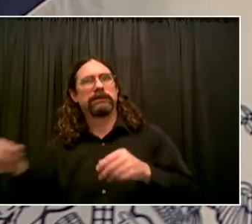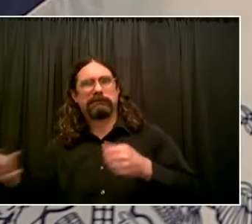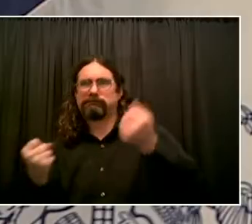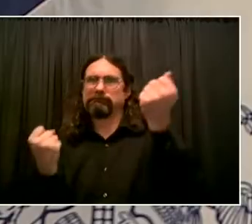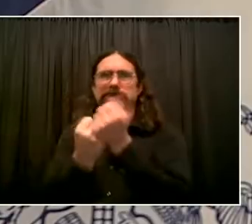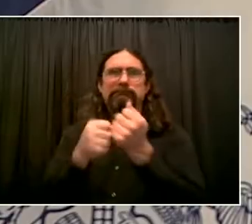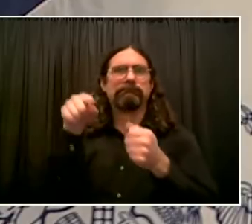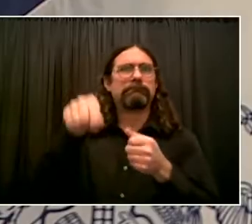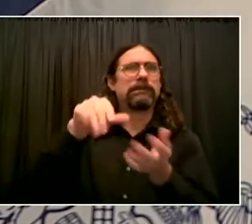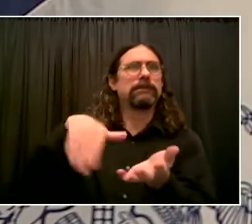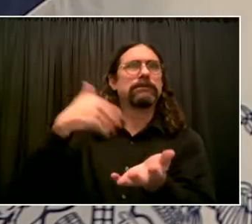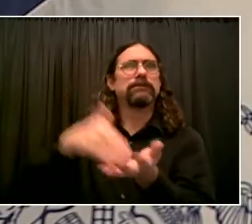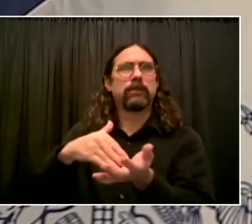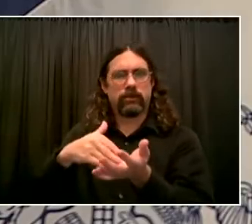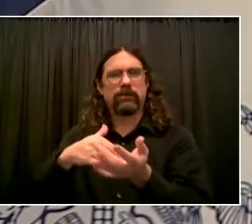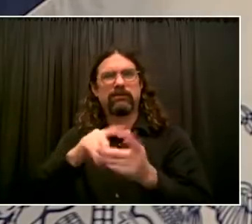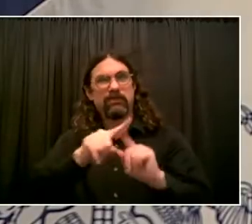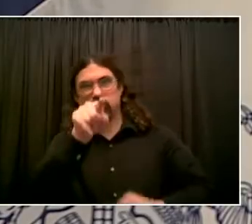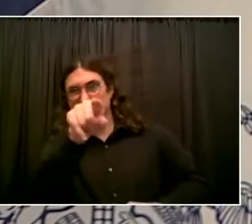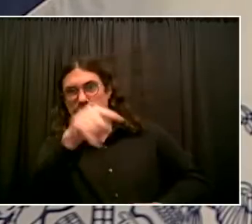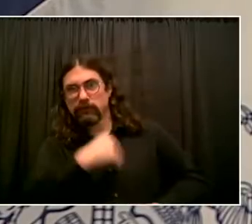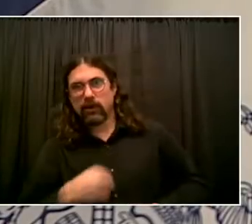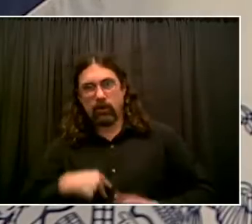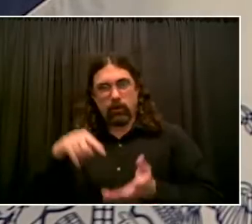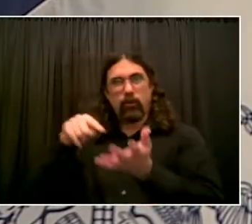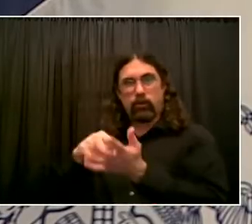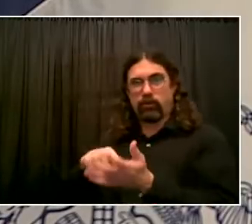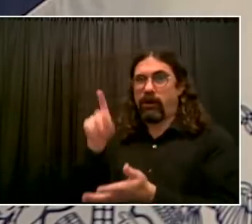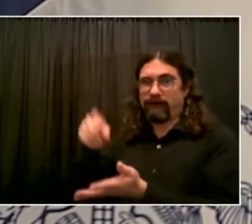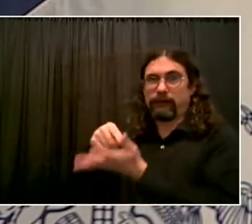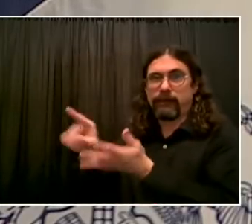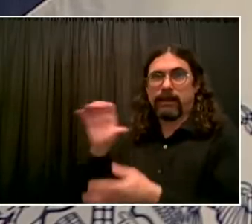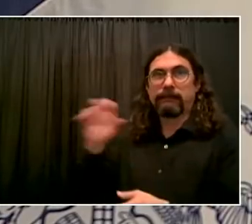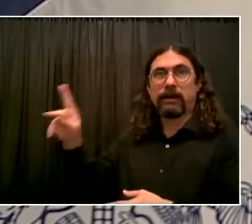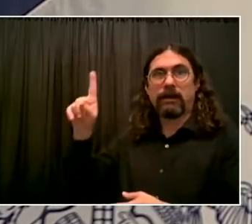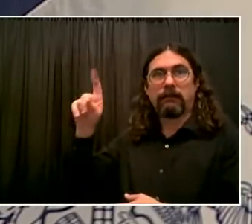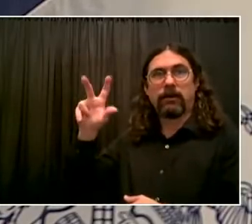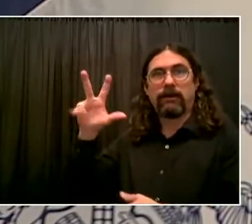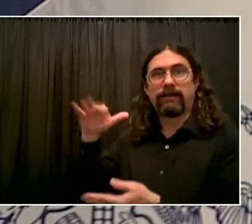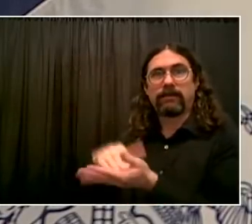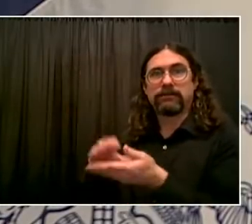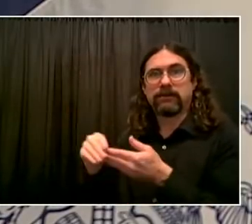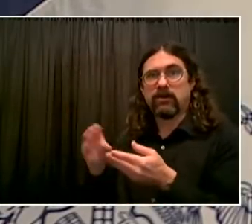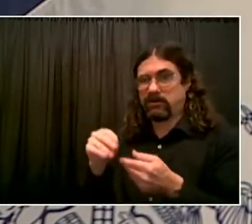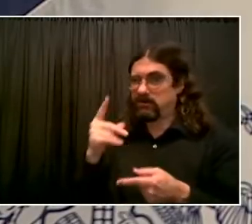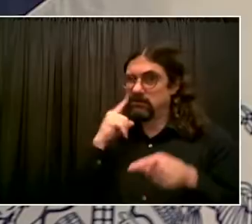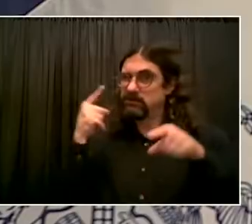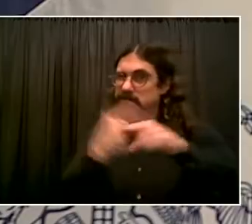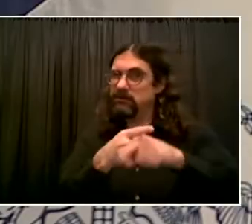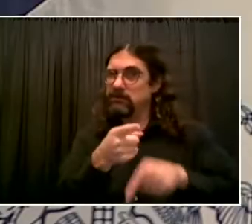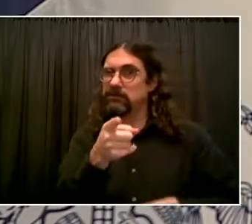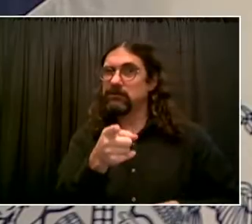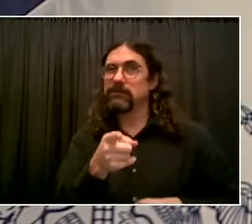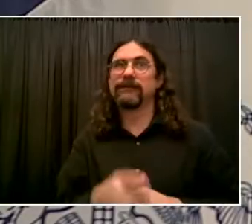I HAVE NO KNOWLEDGE OF THEIR INVOLVEMENT UNTIL SOME OF YOU BROUGHT IT UP.